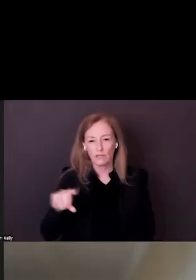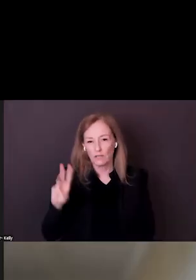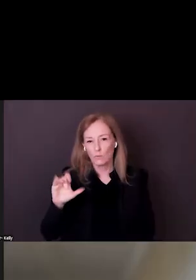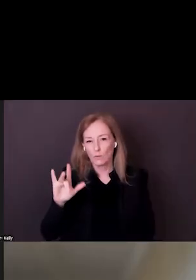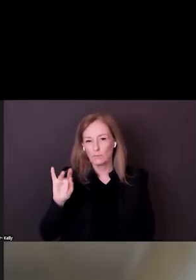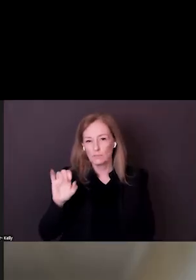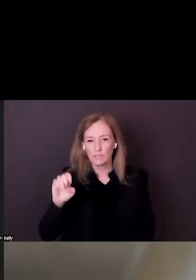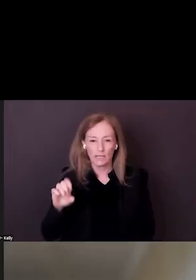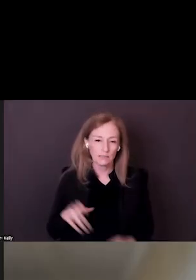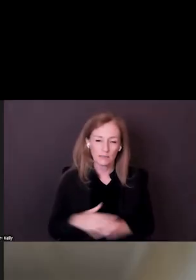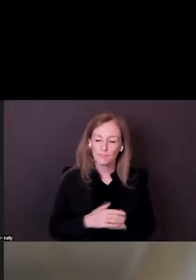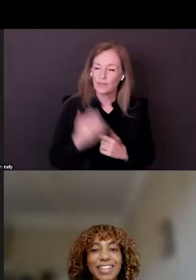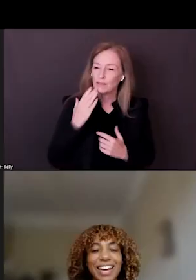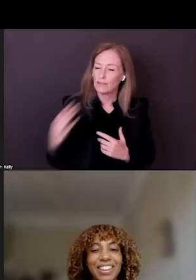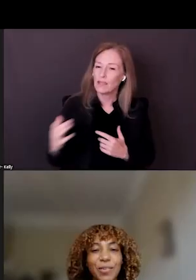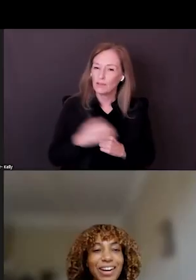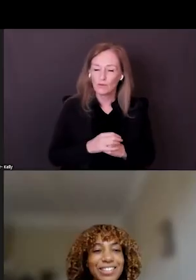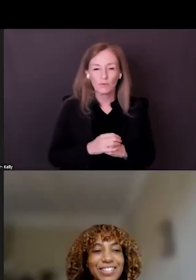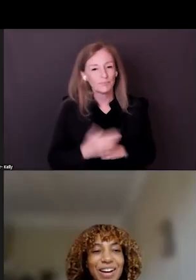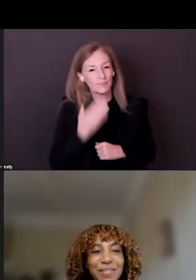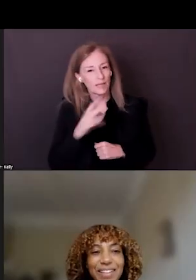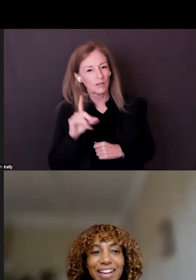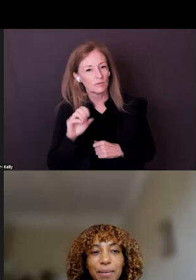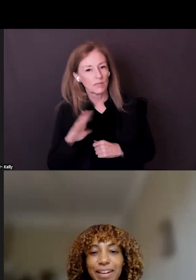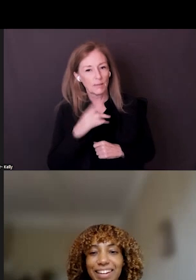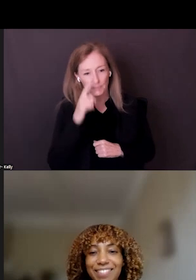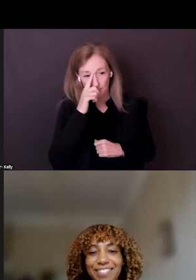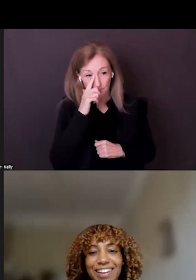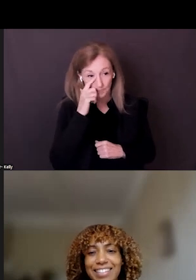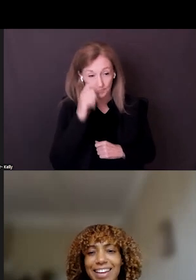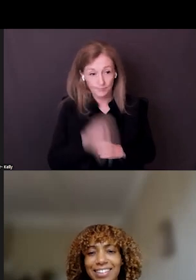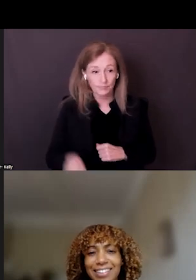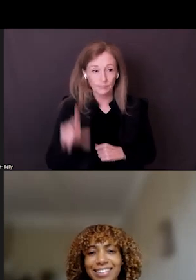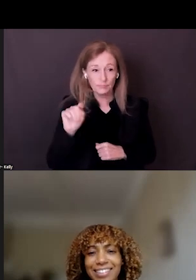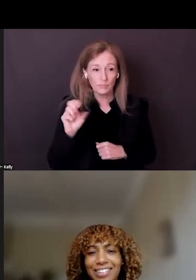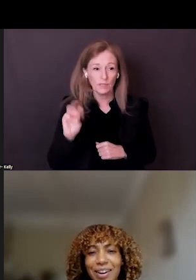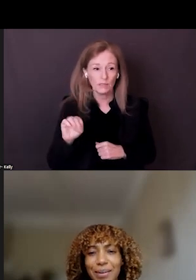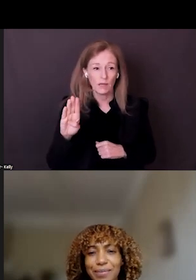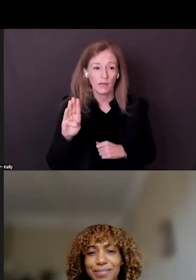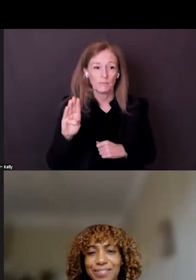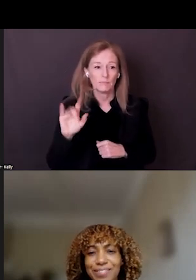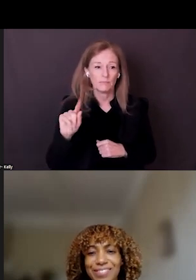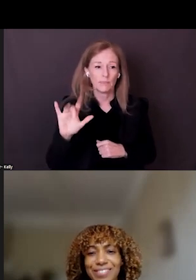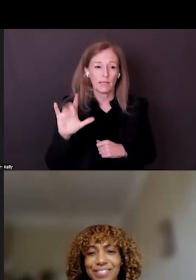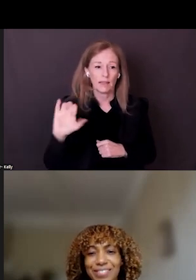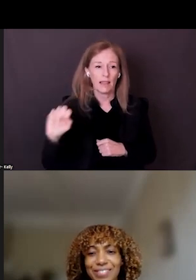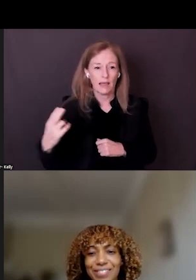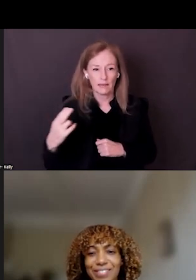GETTING TO THE LAST BIT AND WIRE. MEDICAID IS FRONT AND CENTER. >> THANK YOU. GOOD TO BE HEAR